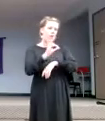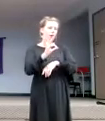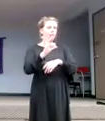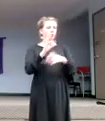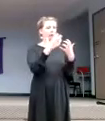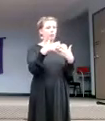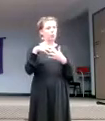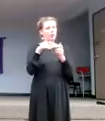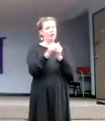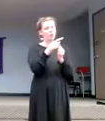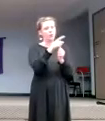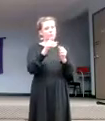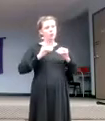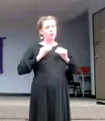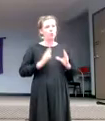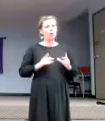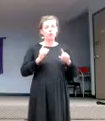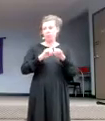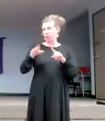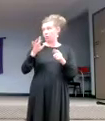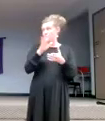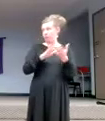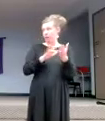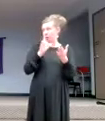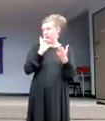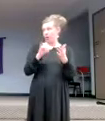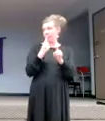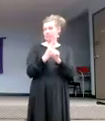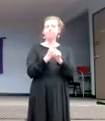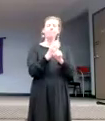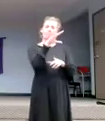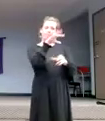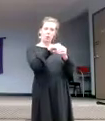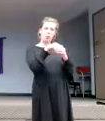with the homeowner. You guys look up your next. That would be included as part of the project